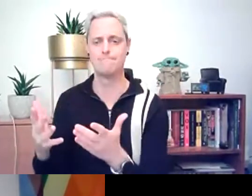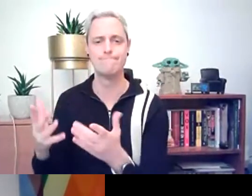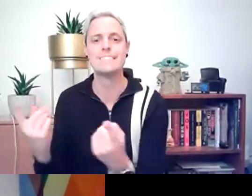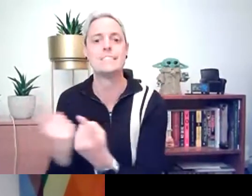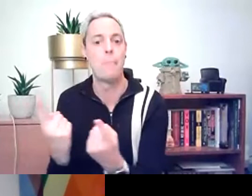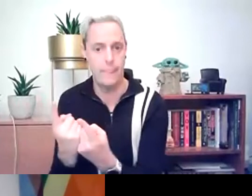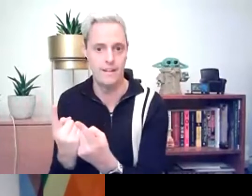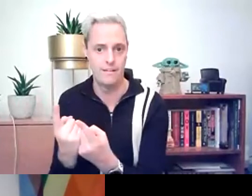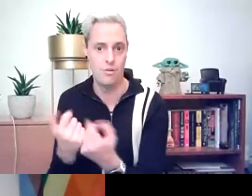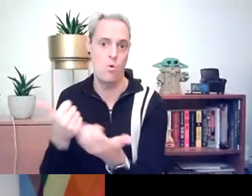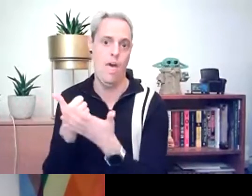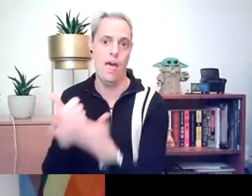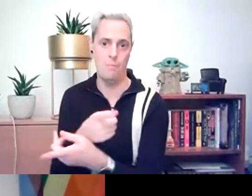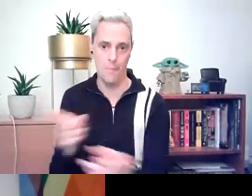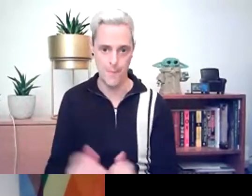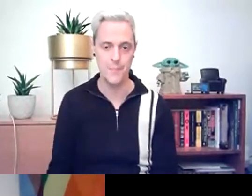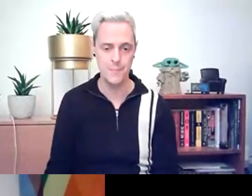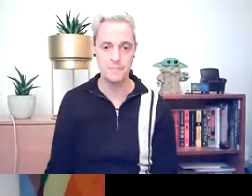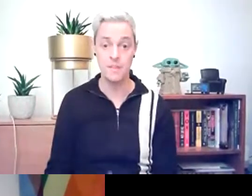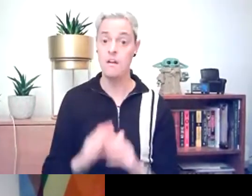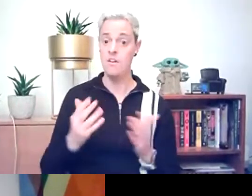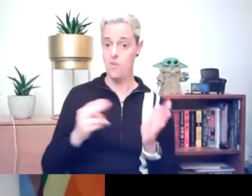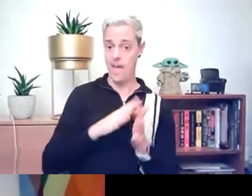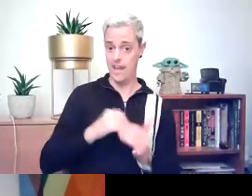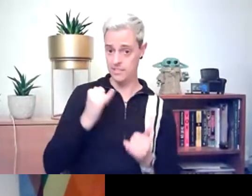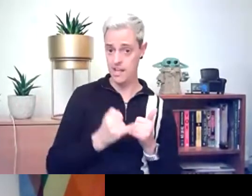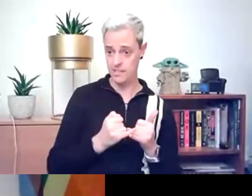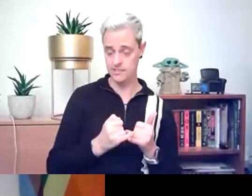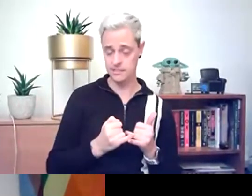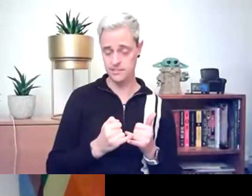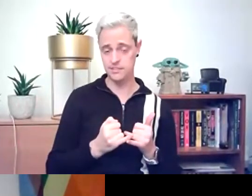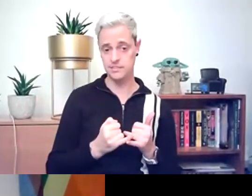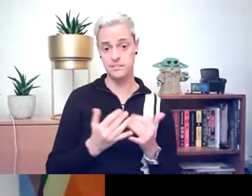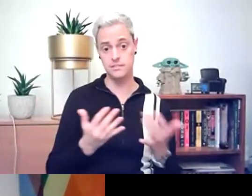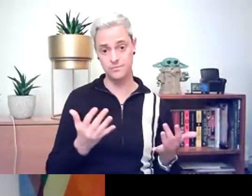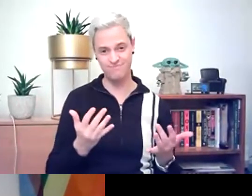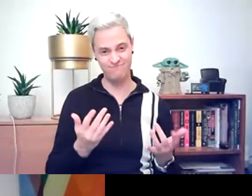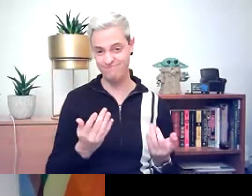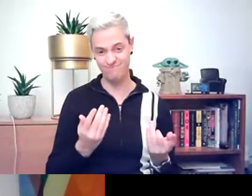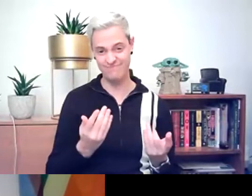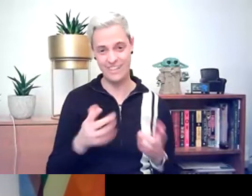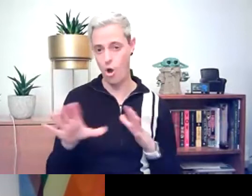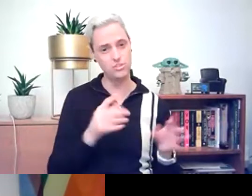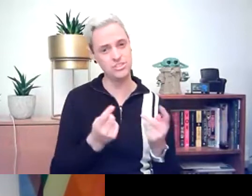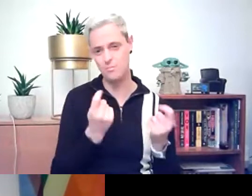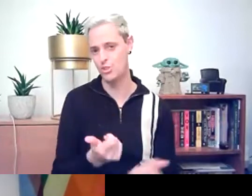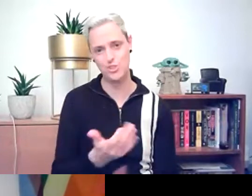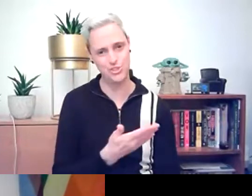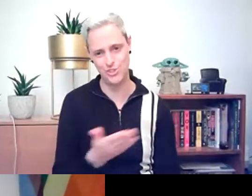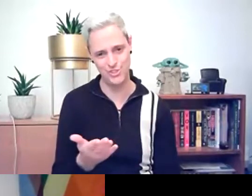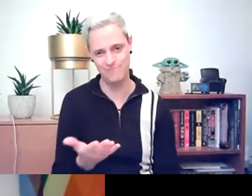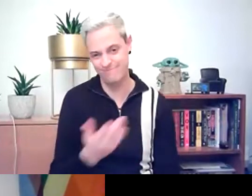18:48:01 help in terms of NHS there. To be honest, our options are really limited at